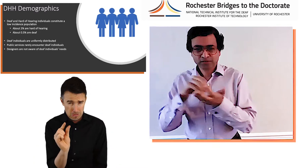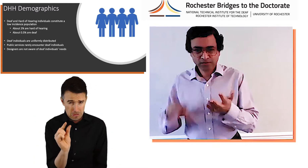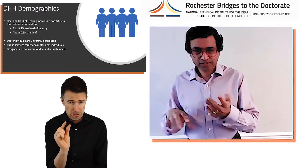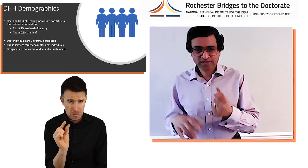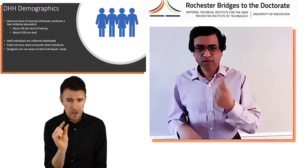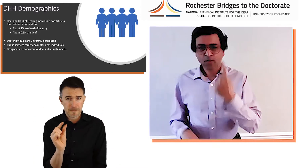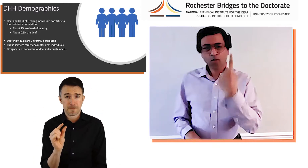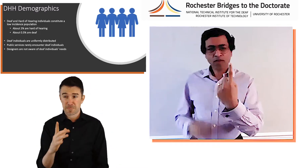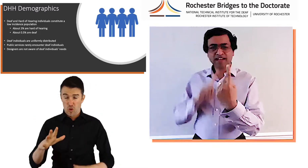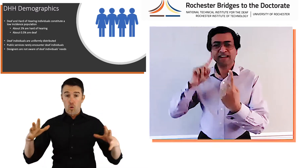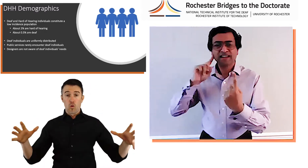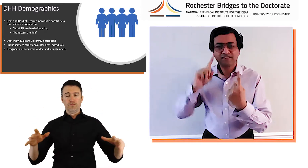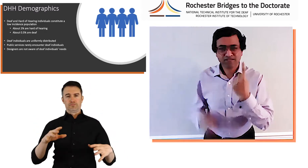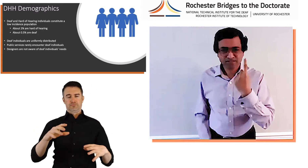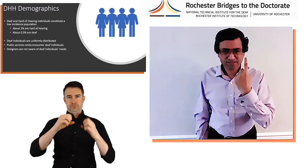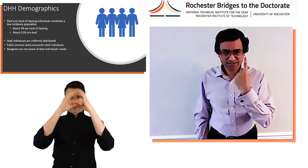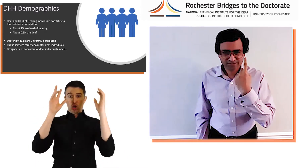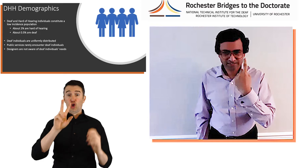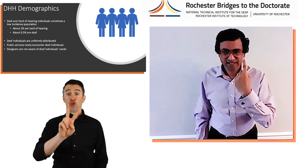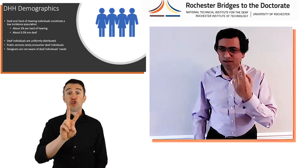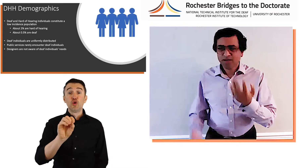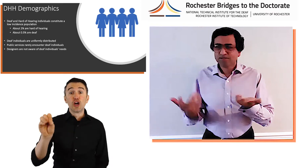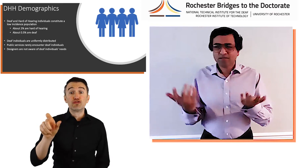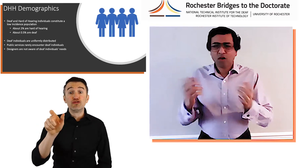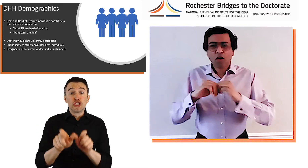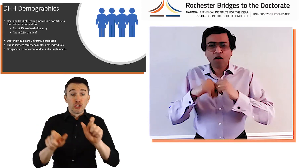In a high school of 200 students, one might be deaf...